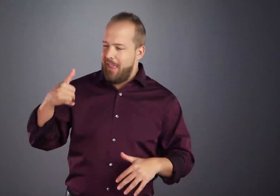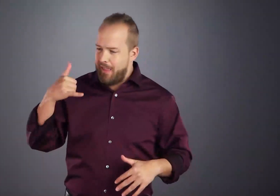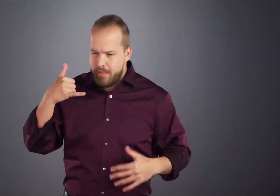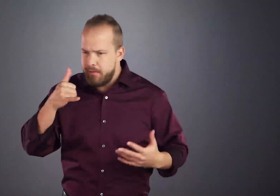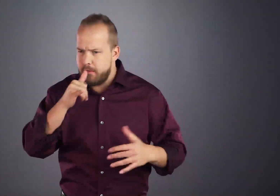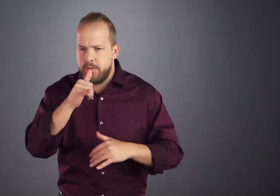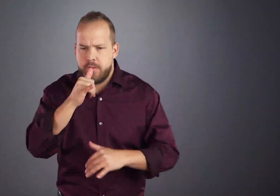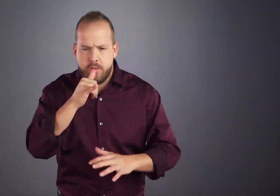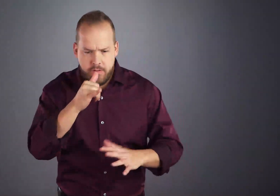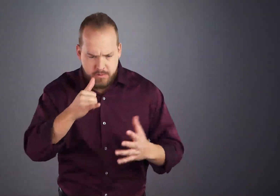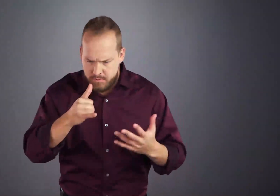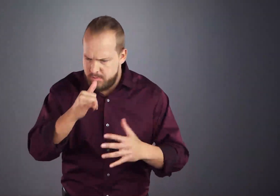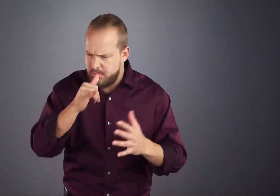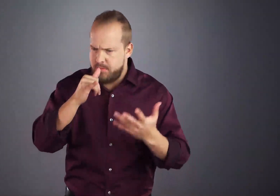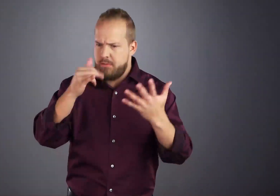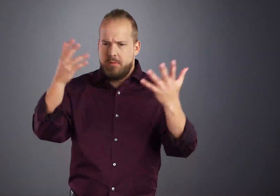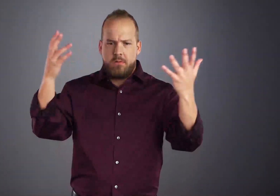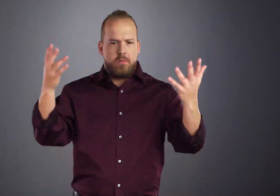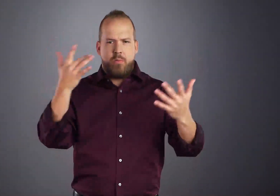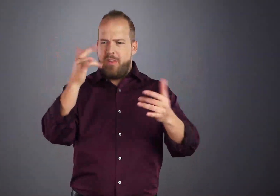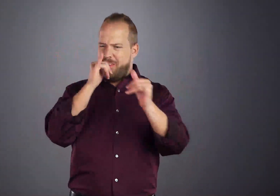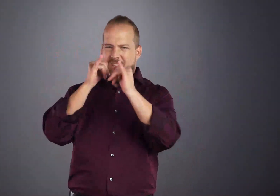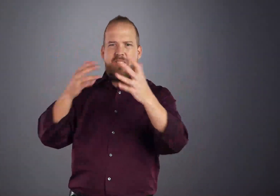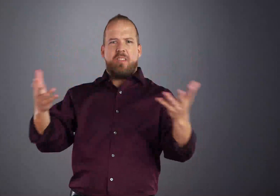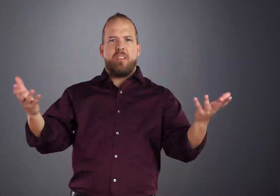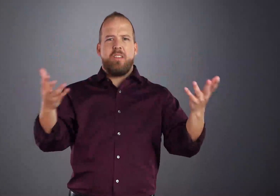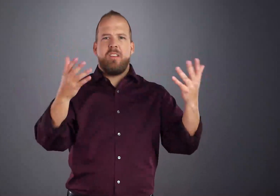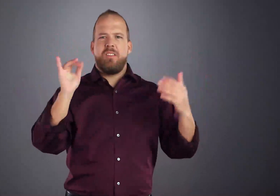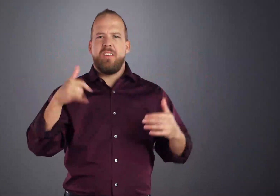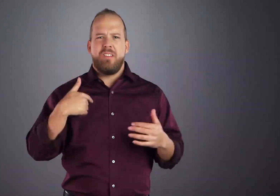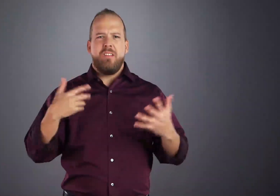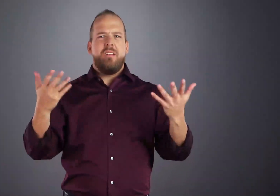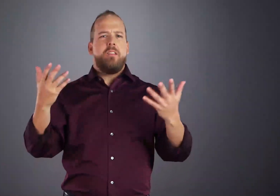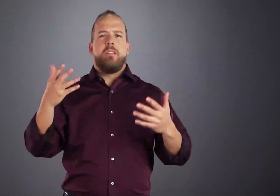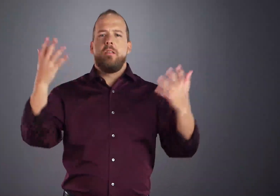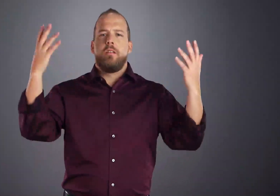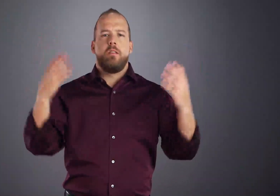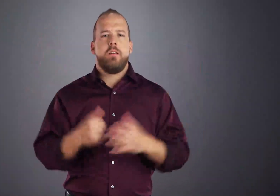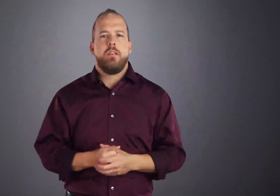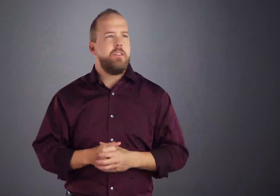In no time I was beating on the bar asking myself how it happened.